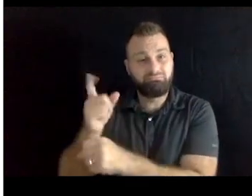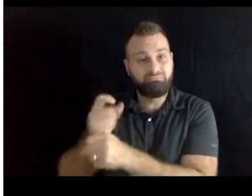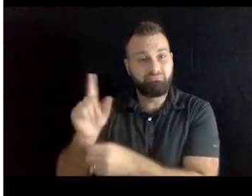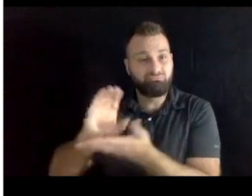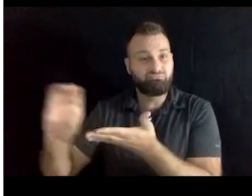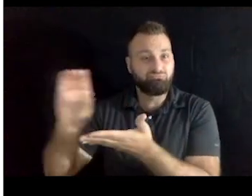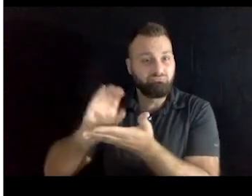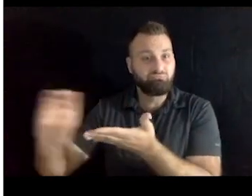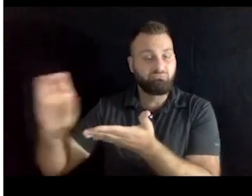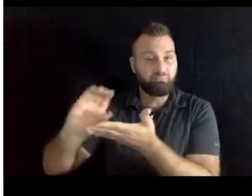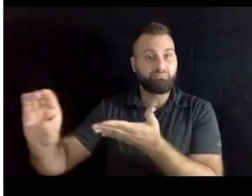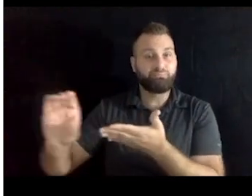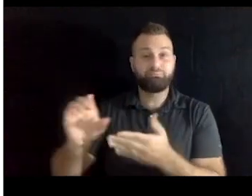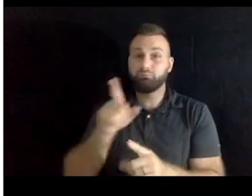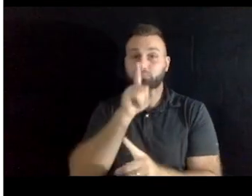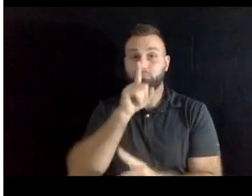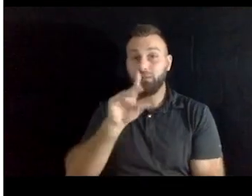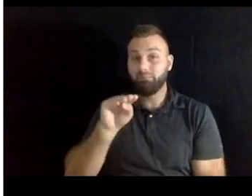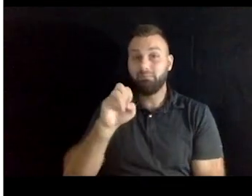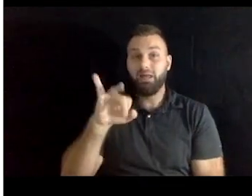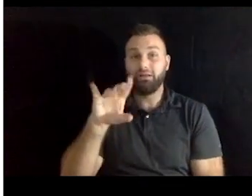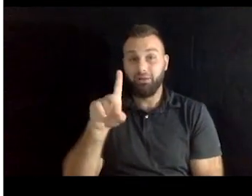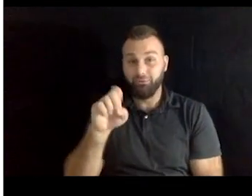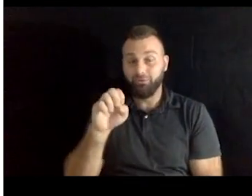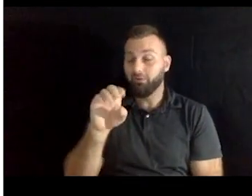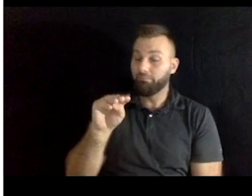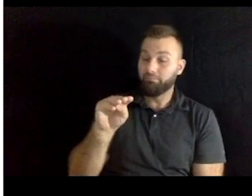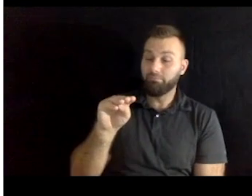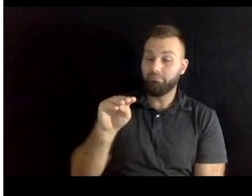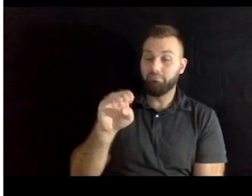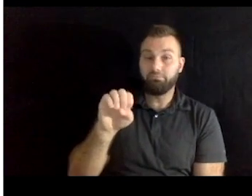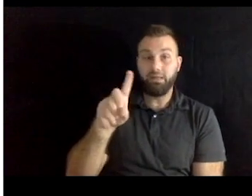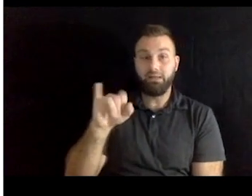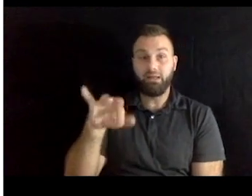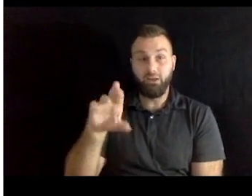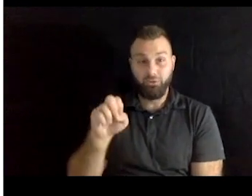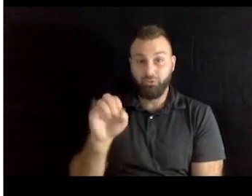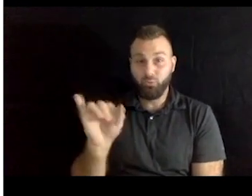costs, which are also substantial. SSI for children,